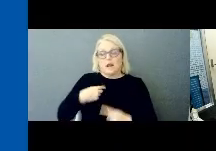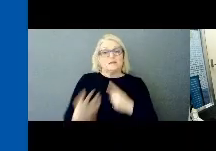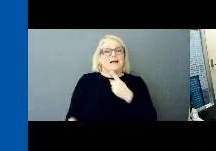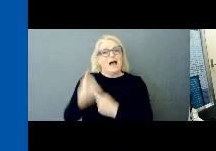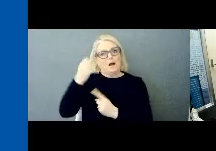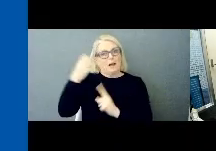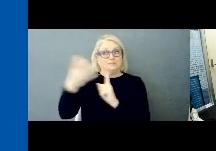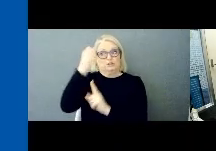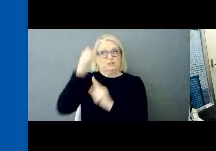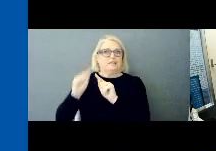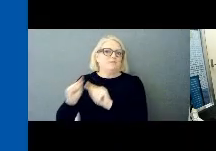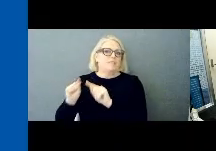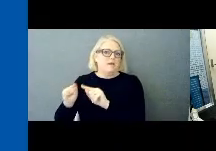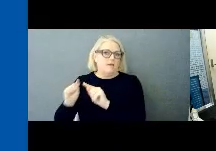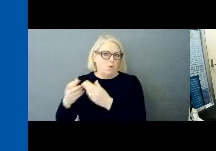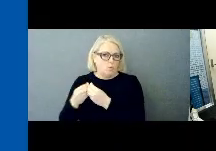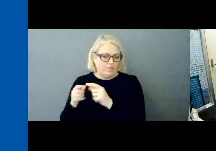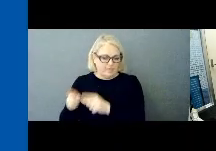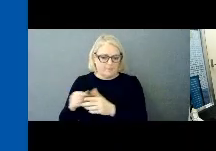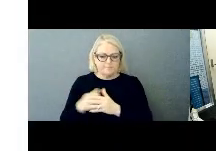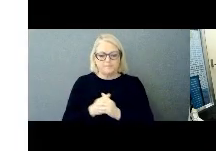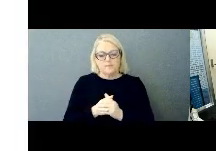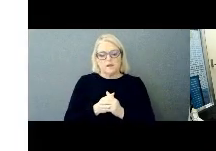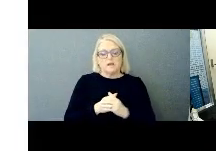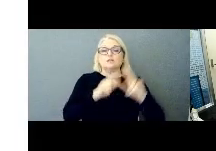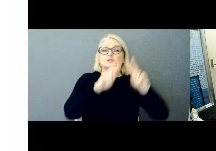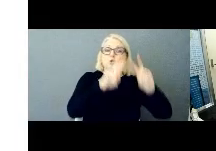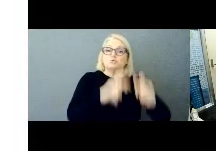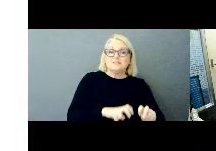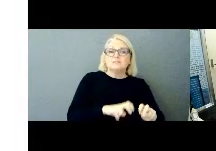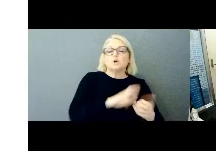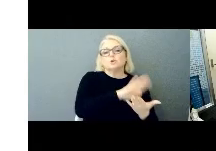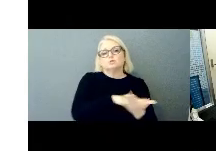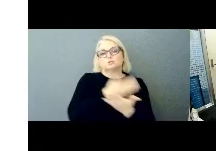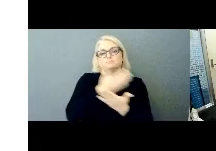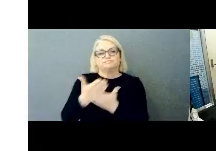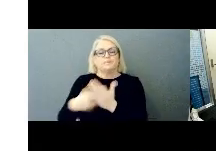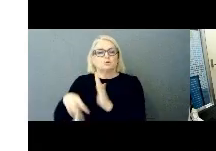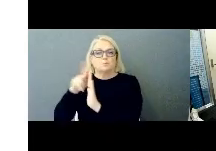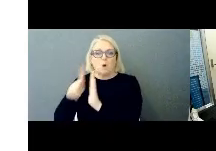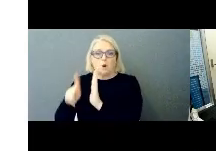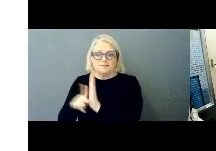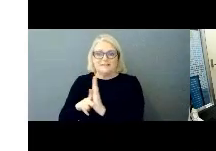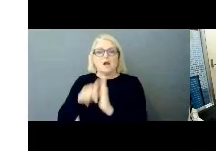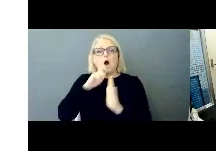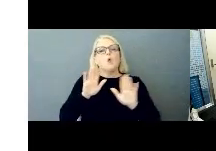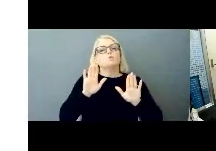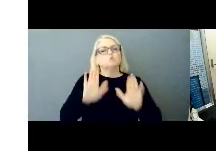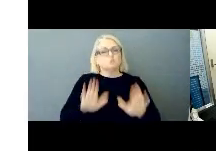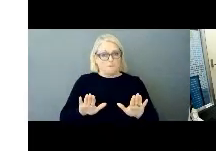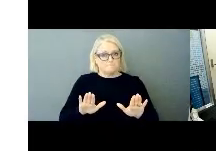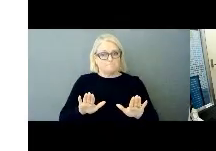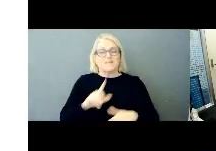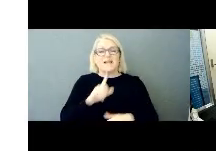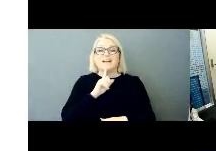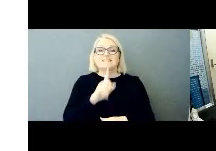And then finally, research and practice to policy. I just want to stop here and say what an extraordinary moment in time it is